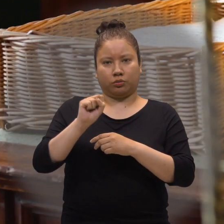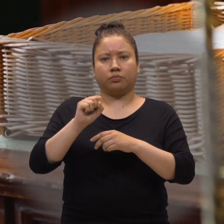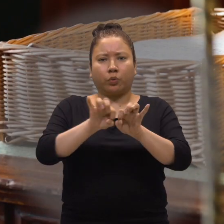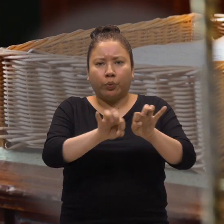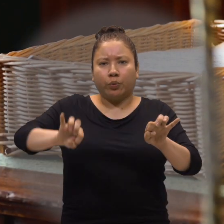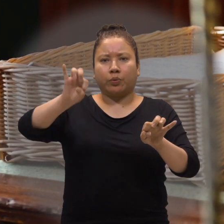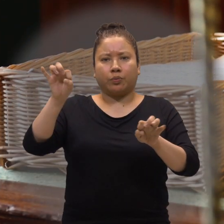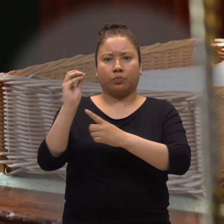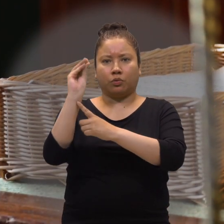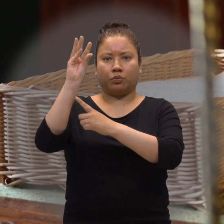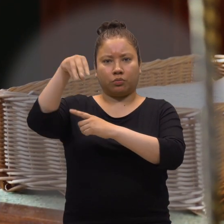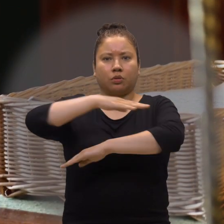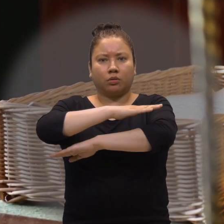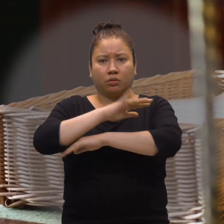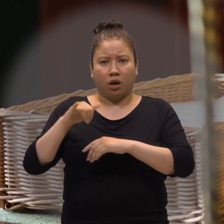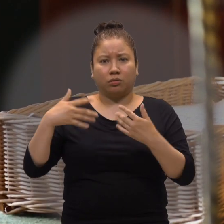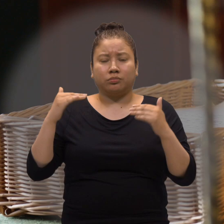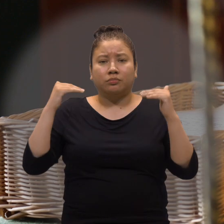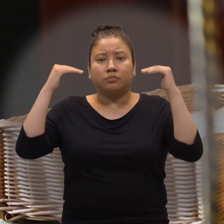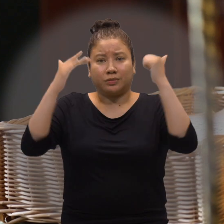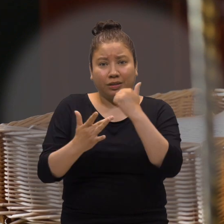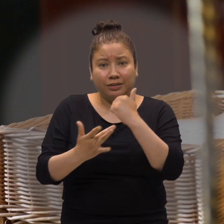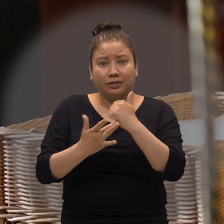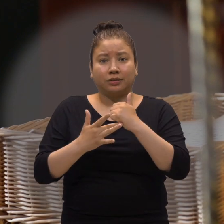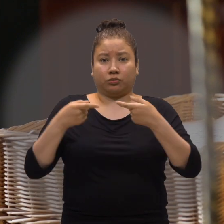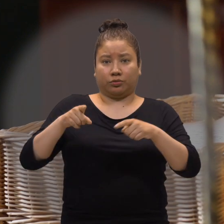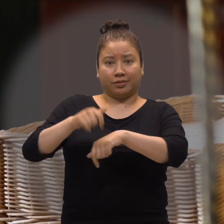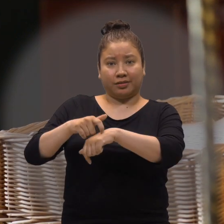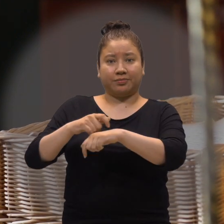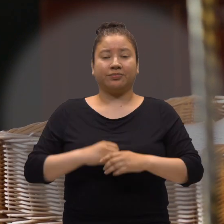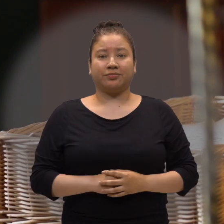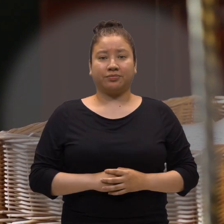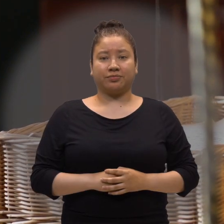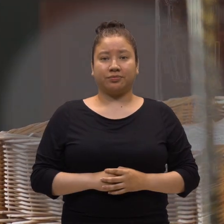The gas lines extended to the desk lamps, an advanced technology for its time.